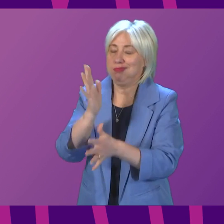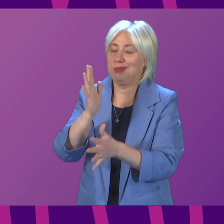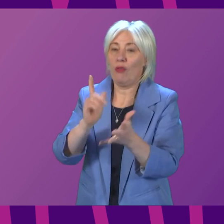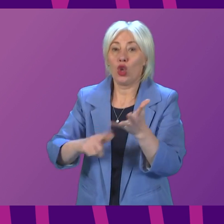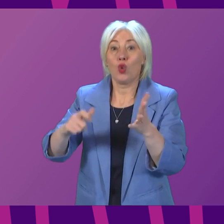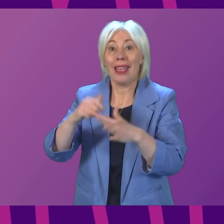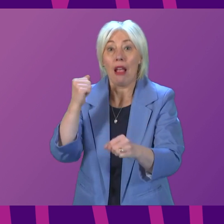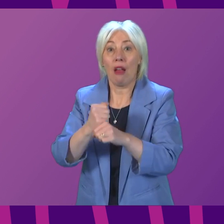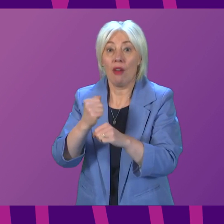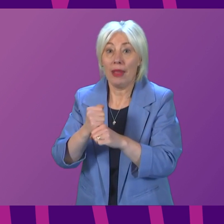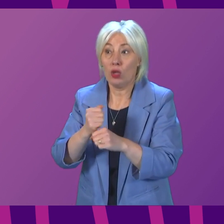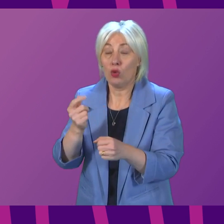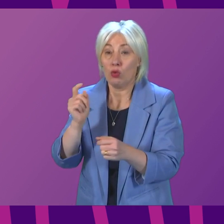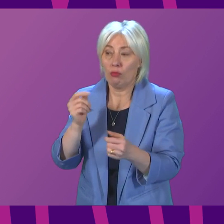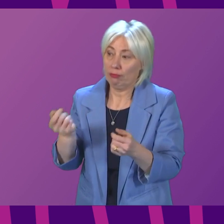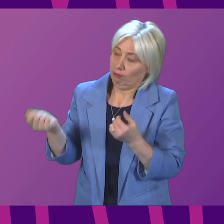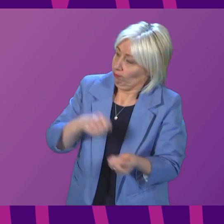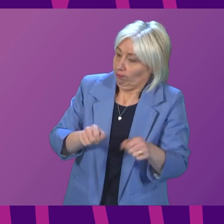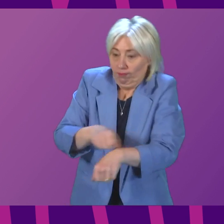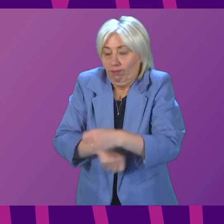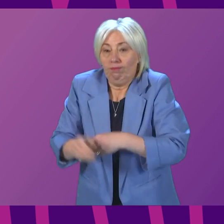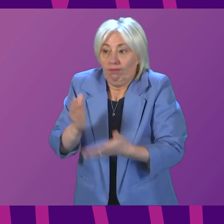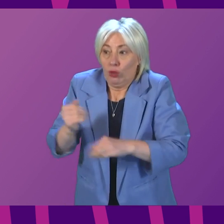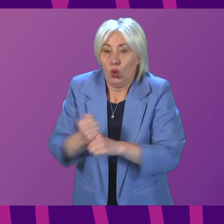on anything would be a wise decision for the Scottish Government to take right now.